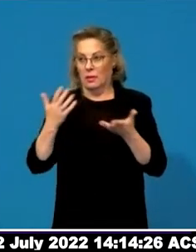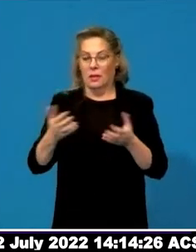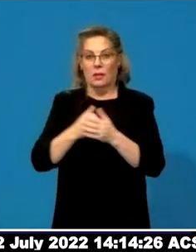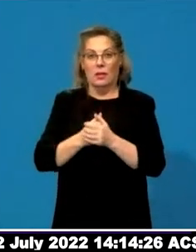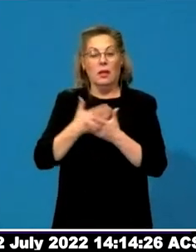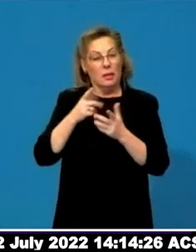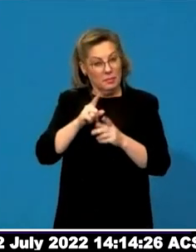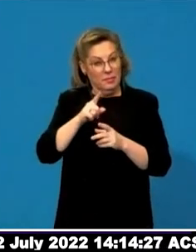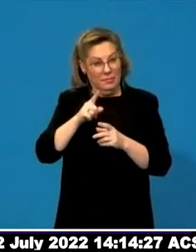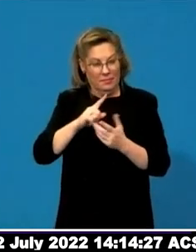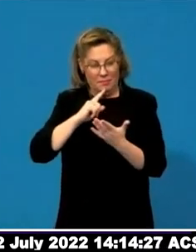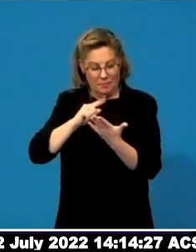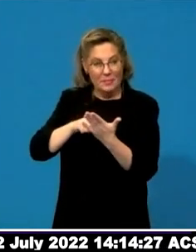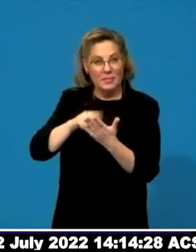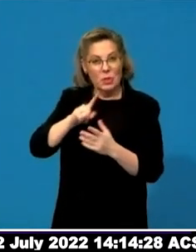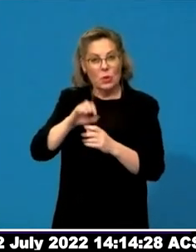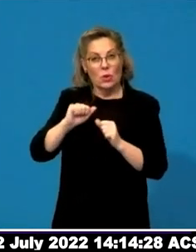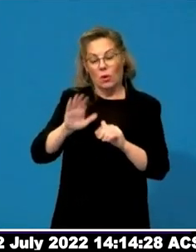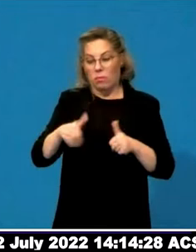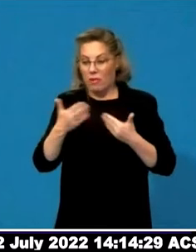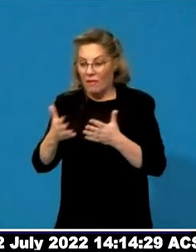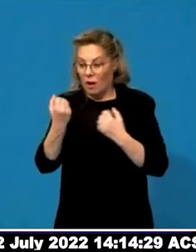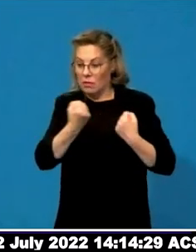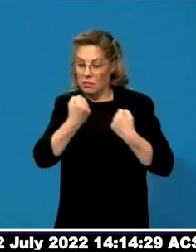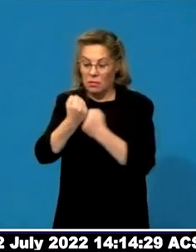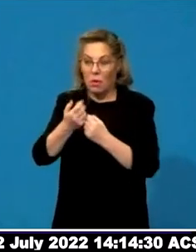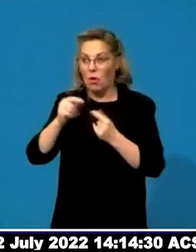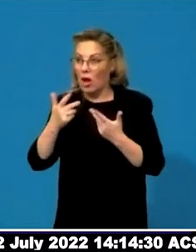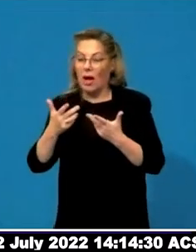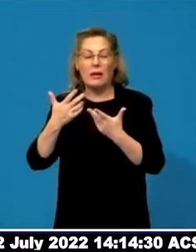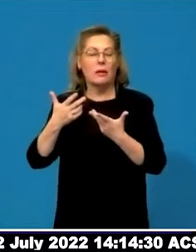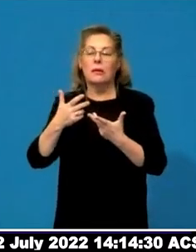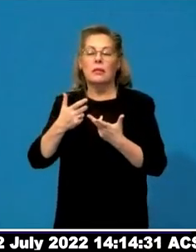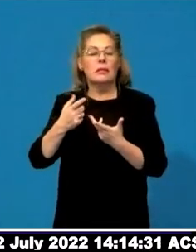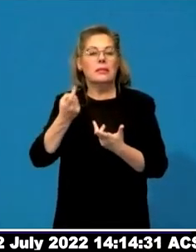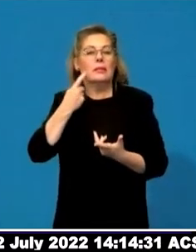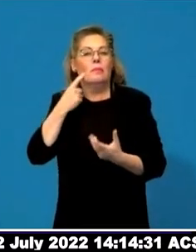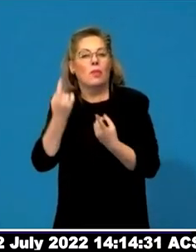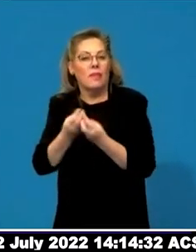Is this a very significant part of your work? Yes.